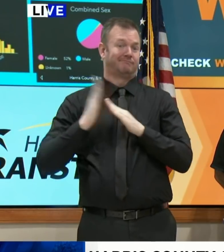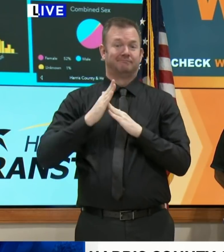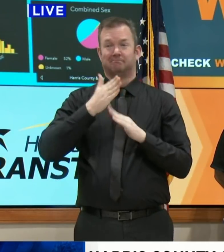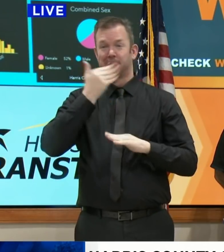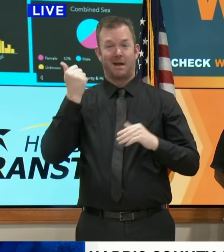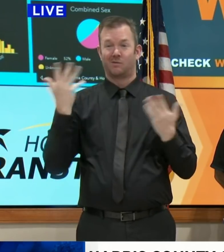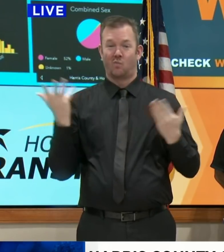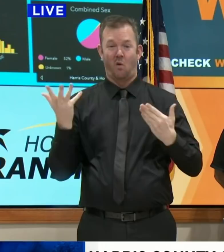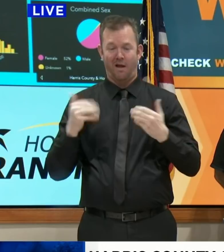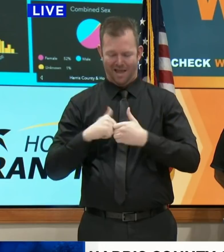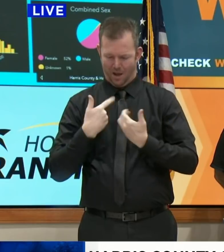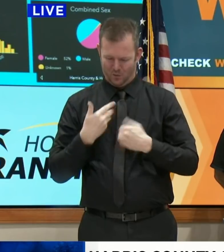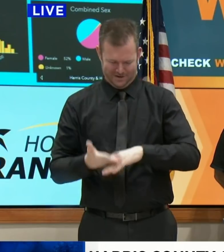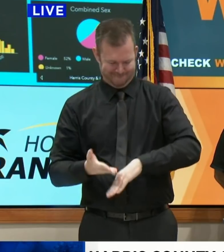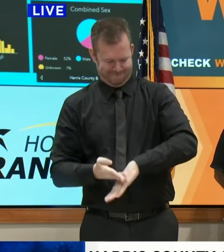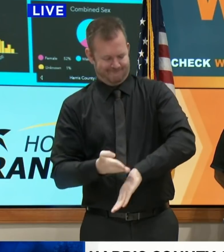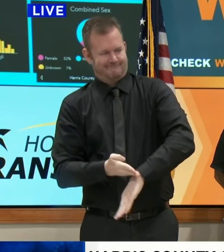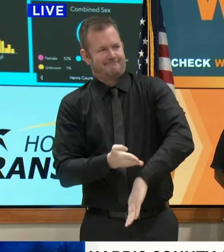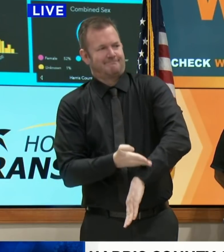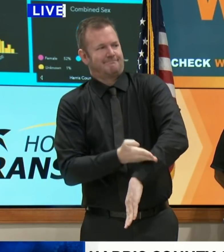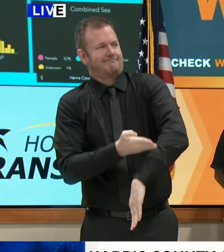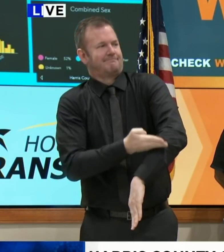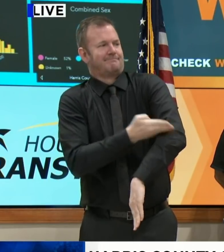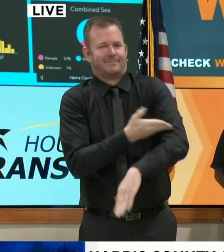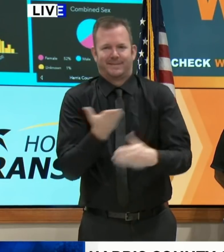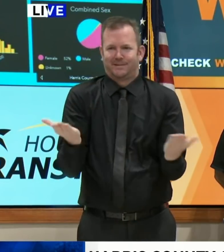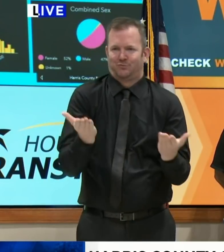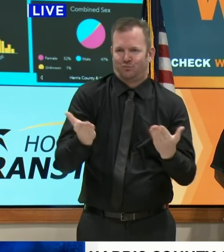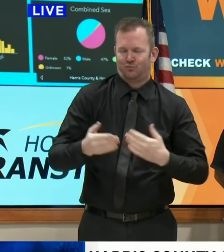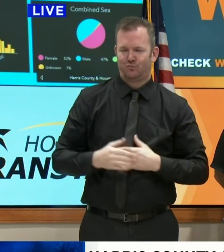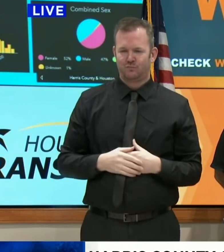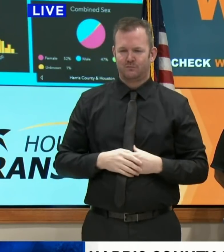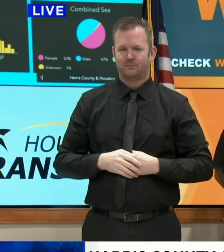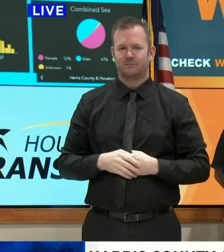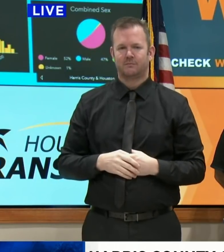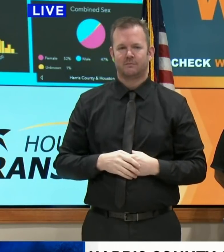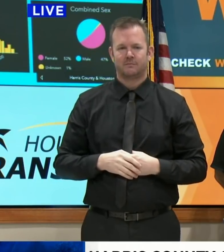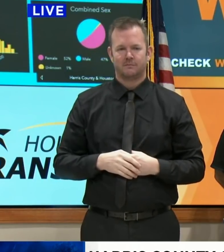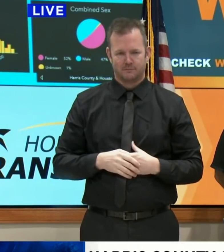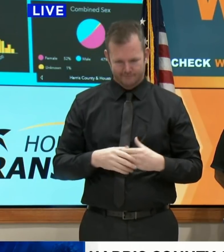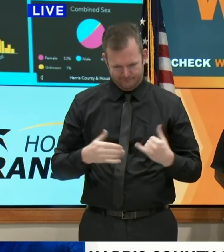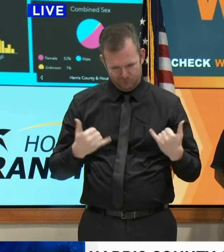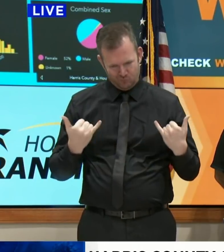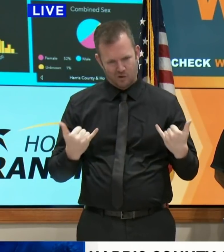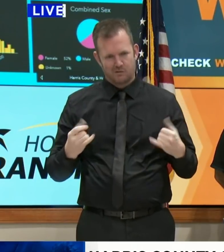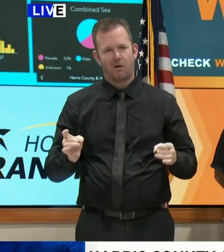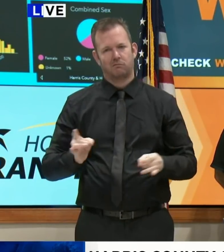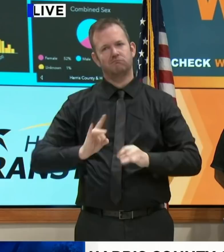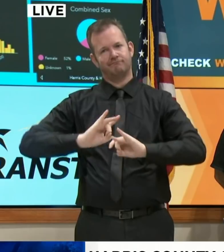obstacles that stand in the way of people’s full potential. of people’s full potential. We do a little bit better.